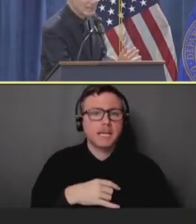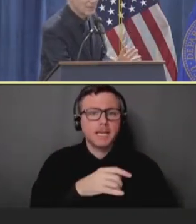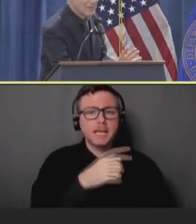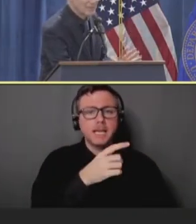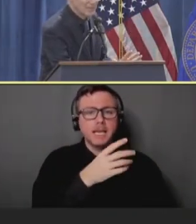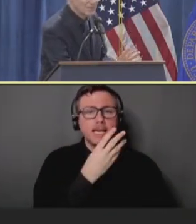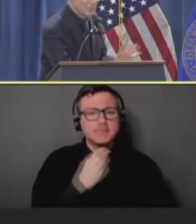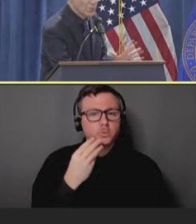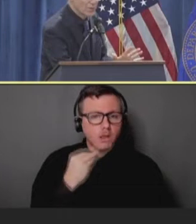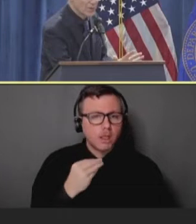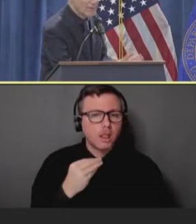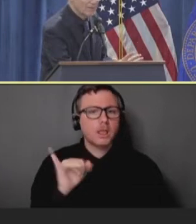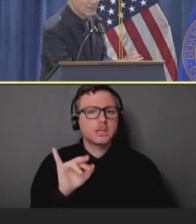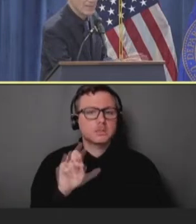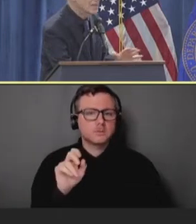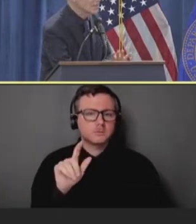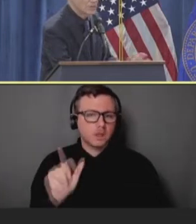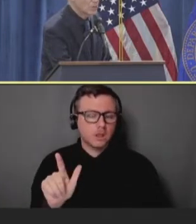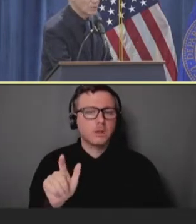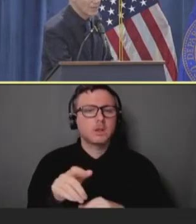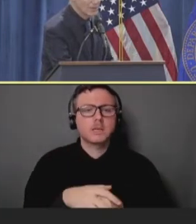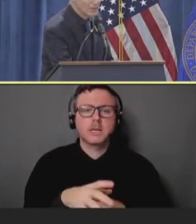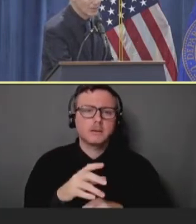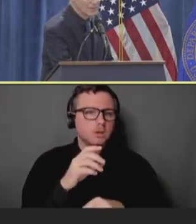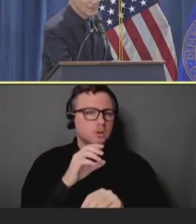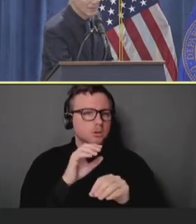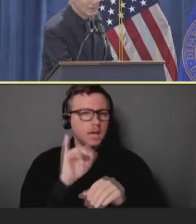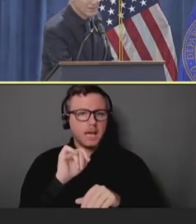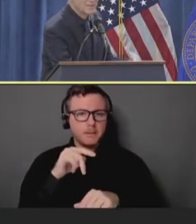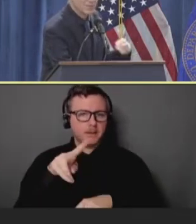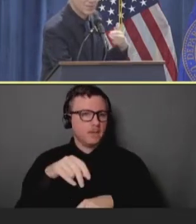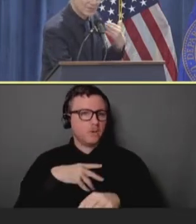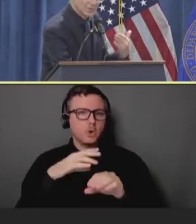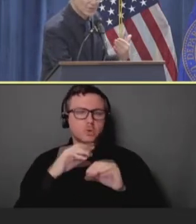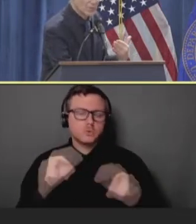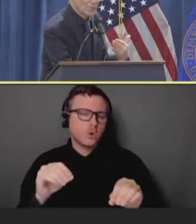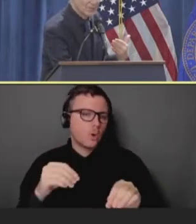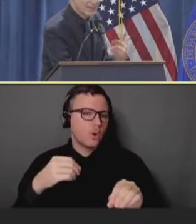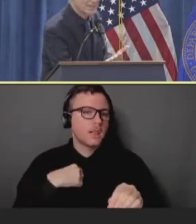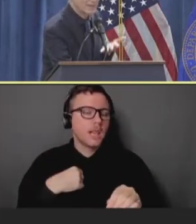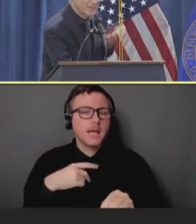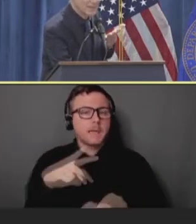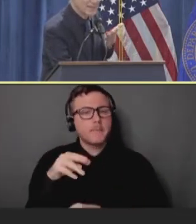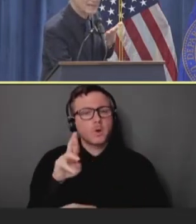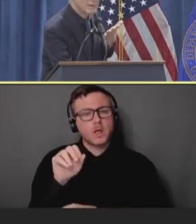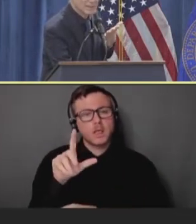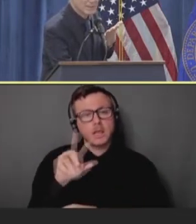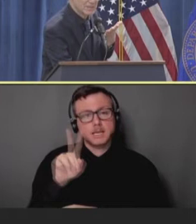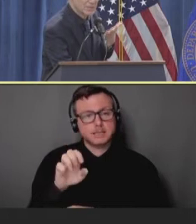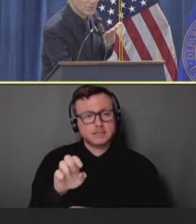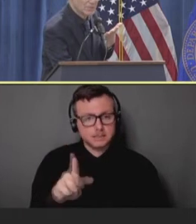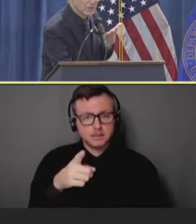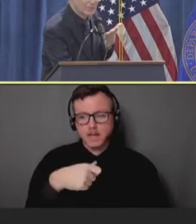population with IPV. There were no paralytic cases, children were protected by the antibodies in their bloodstream,